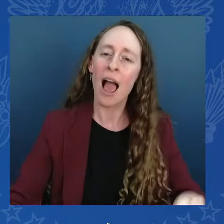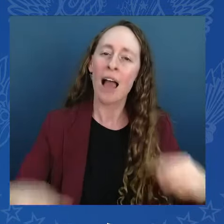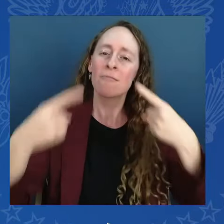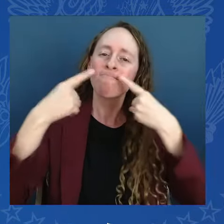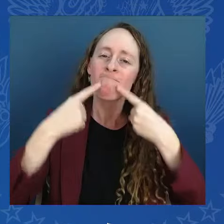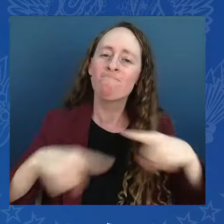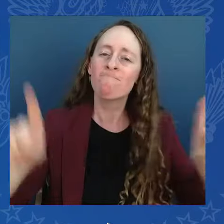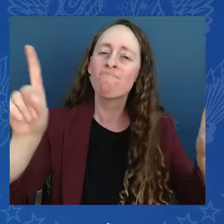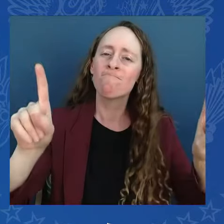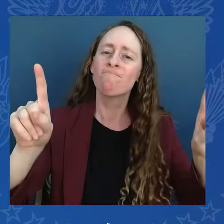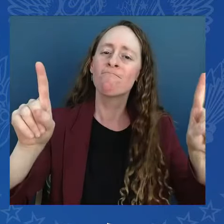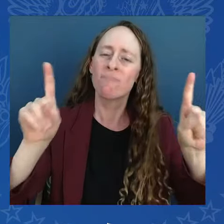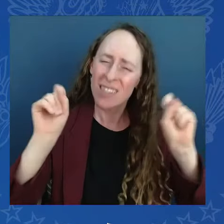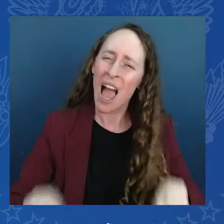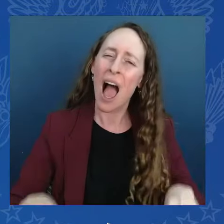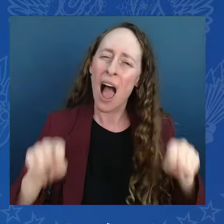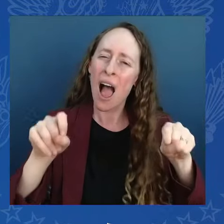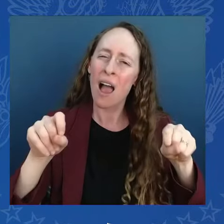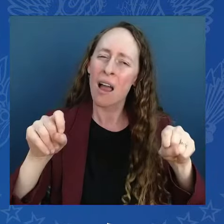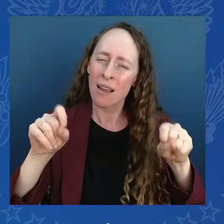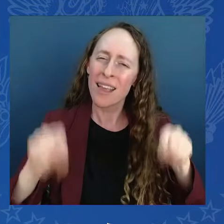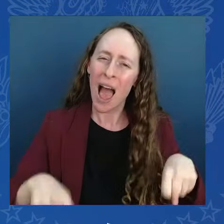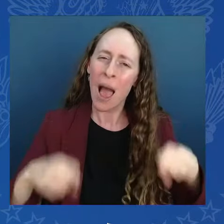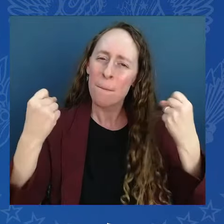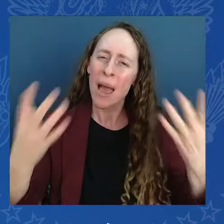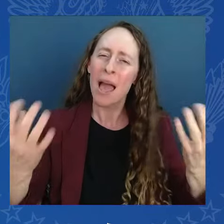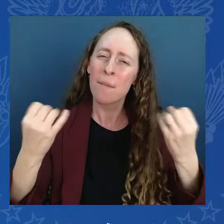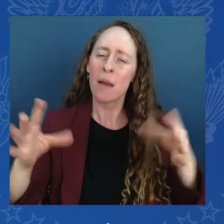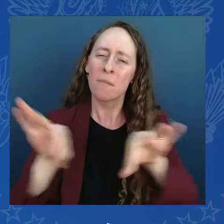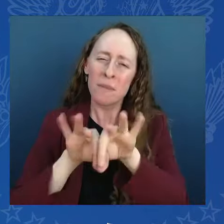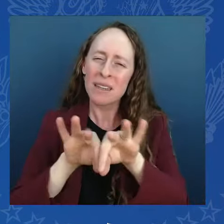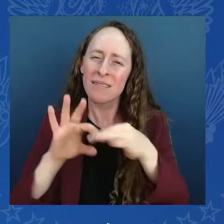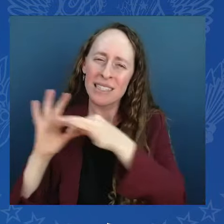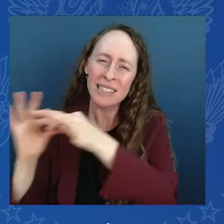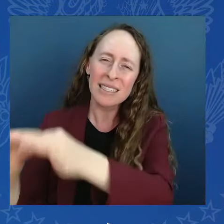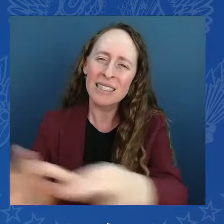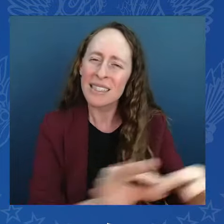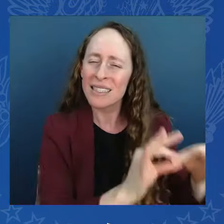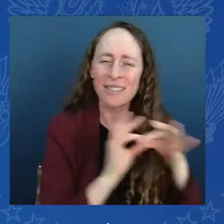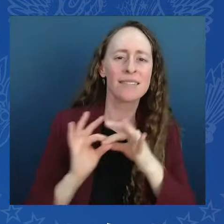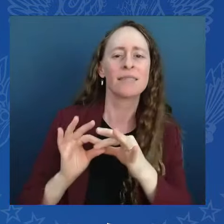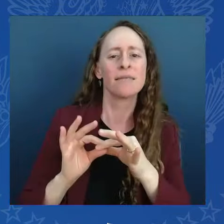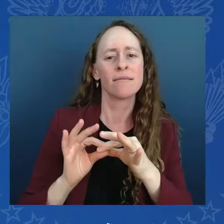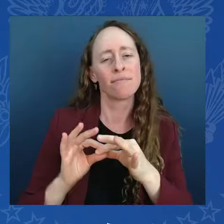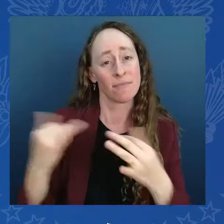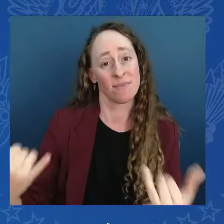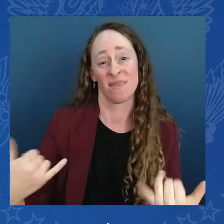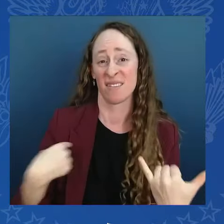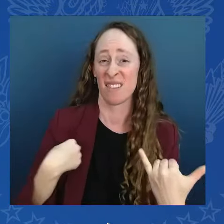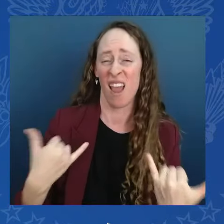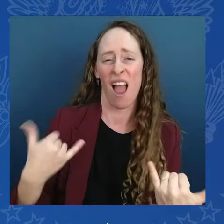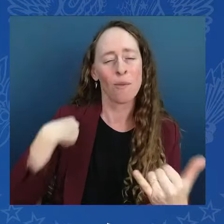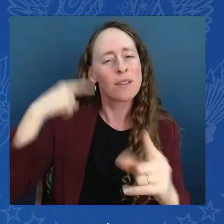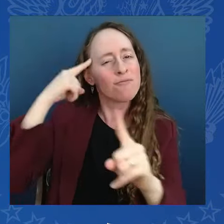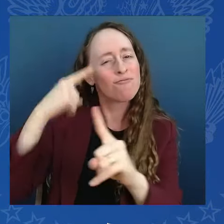I've never more mo- -- more -- in my whole life, been more optimistic about our nation's future. We just have to remember who the hell we are.